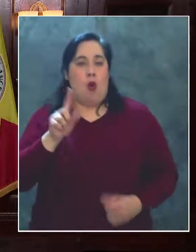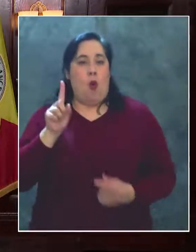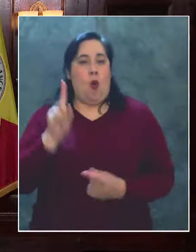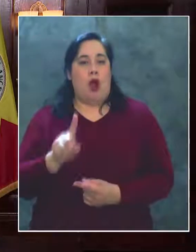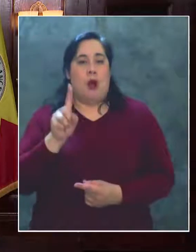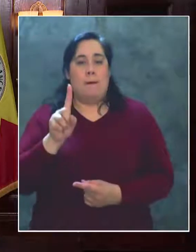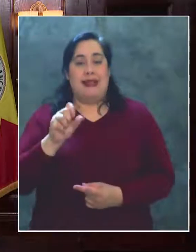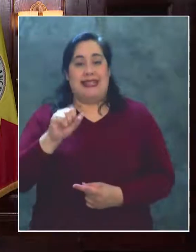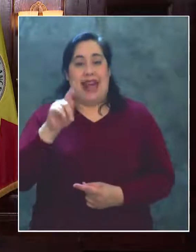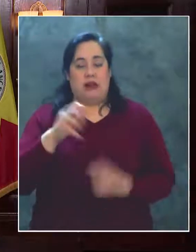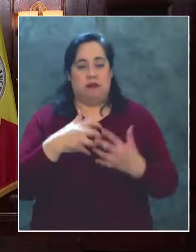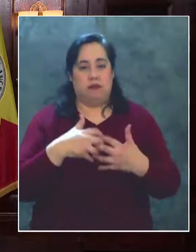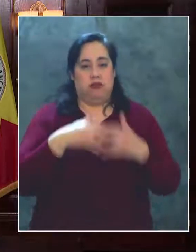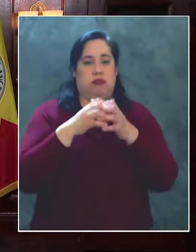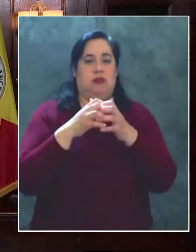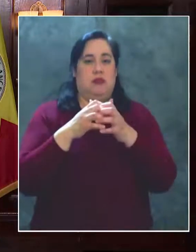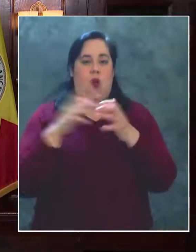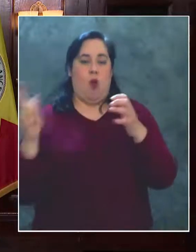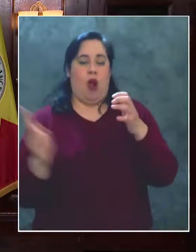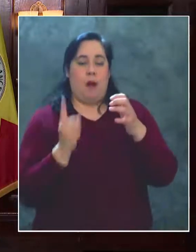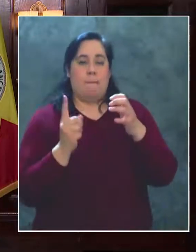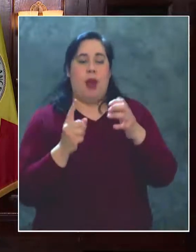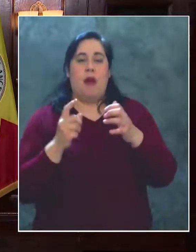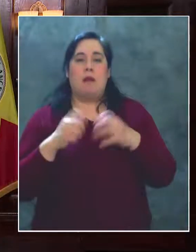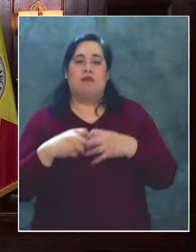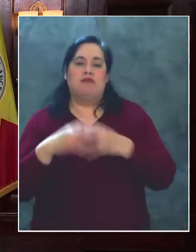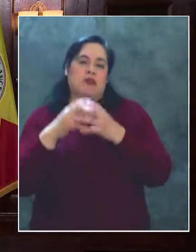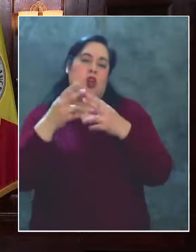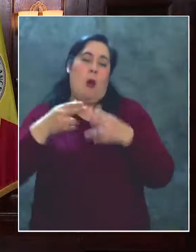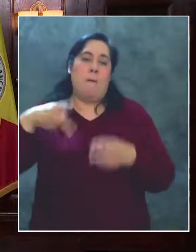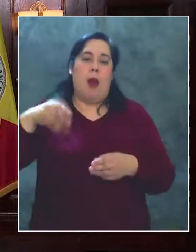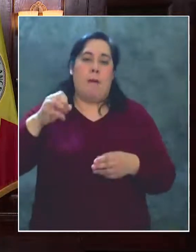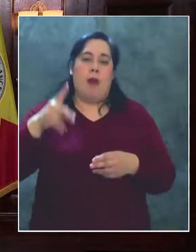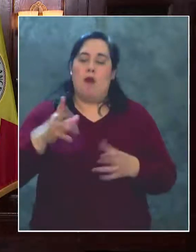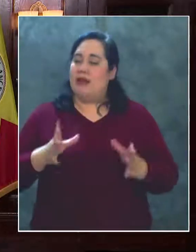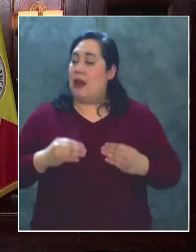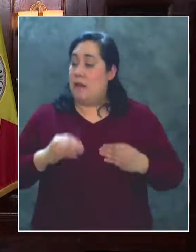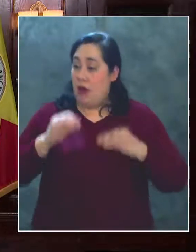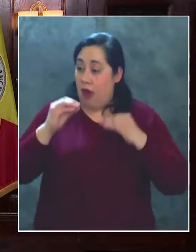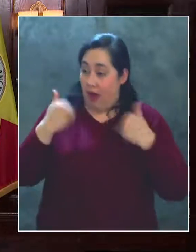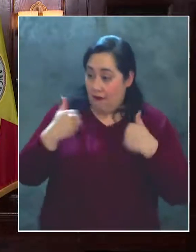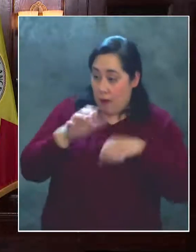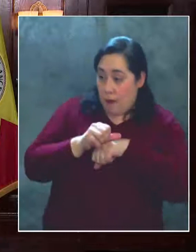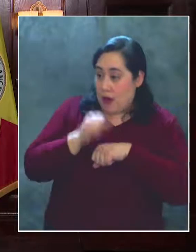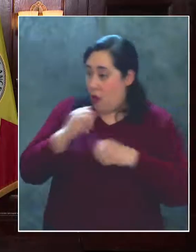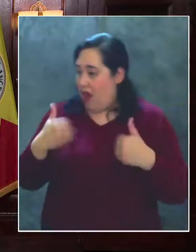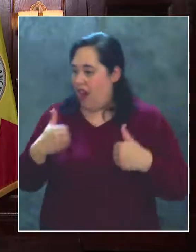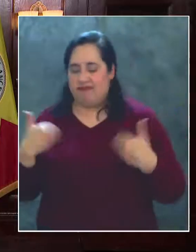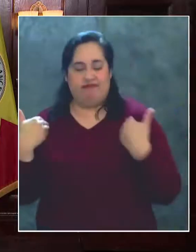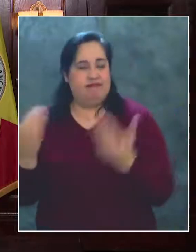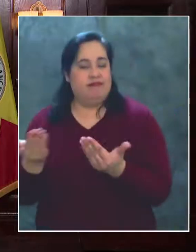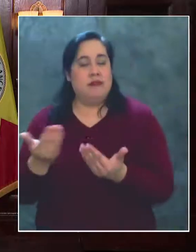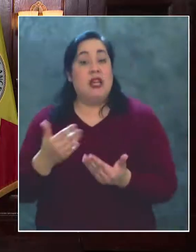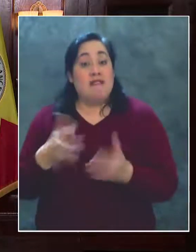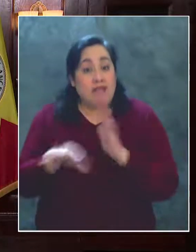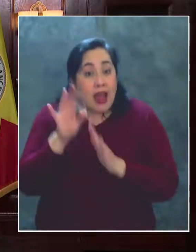SITES AND POP UP SITES WILL TAKE FOLKS WITH OR WITHOUT AN APPOINTMENT.